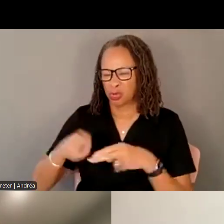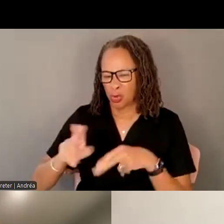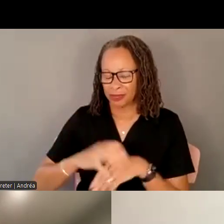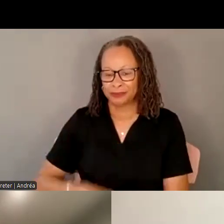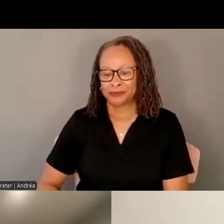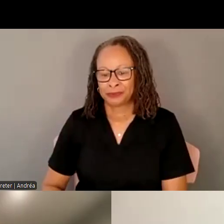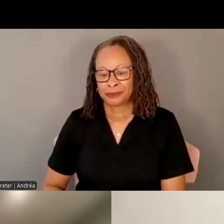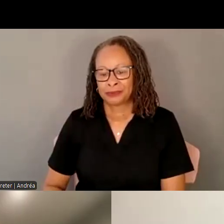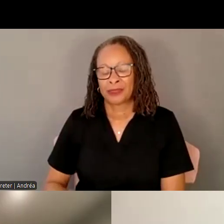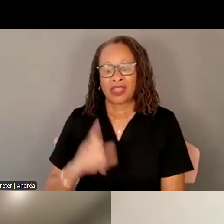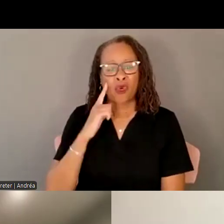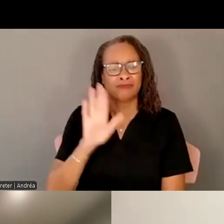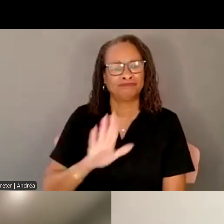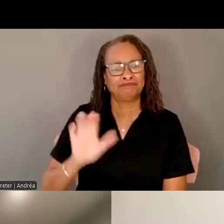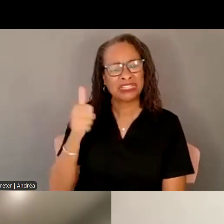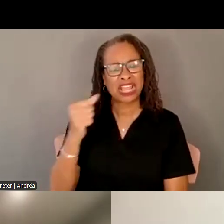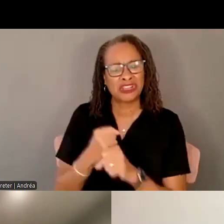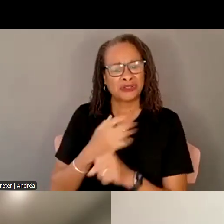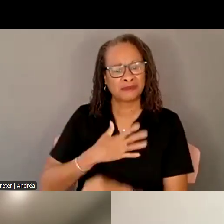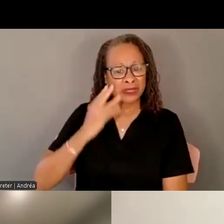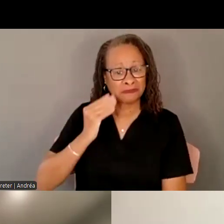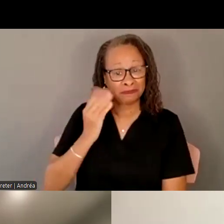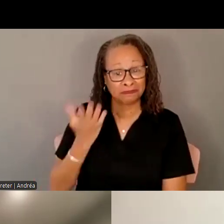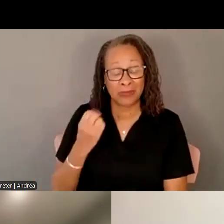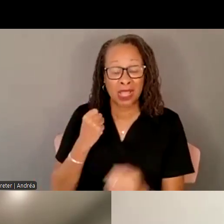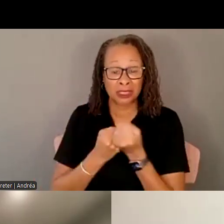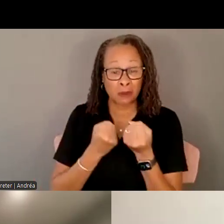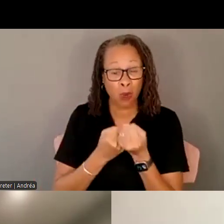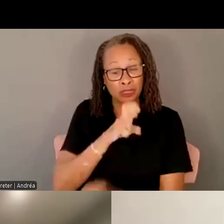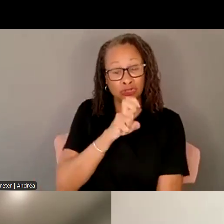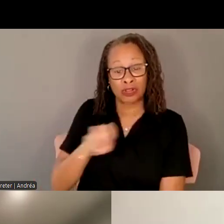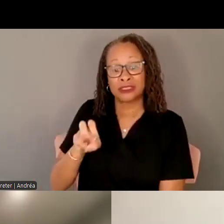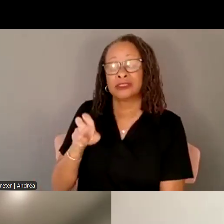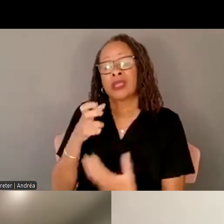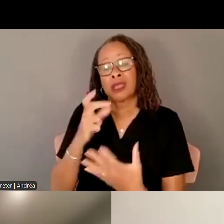for about 10 years. The Supporting Transitions Project